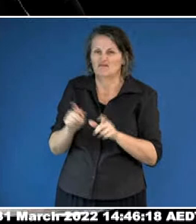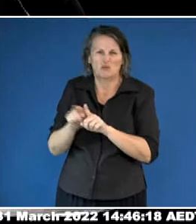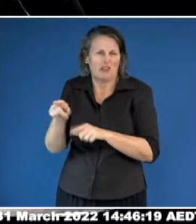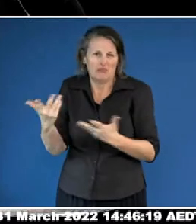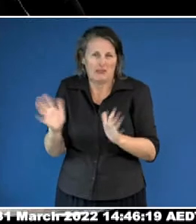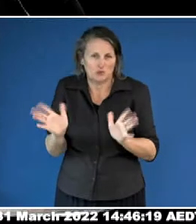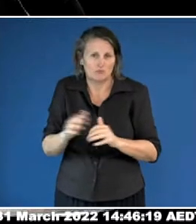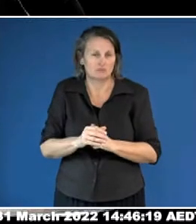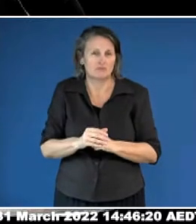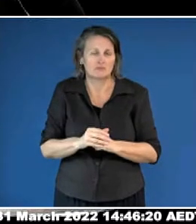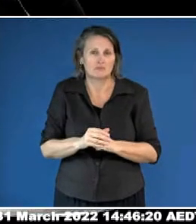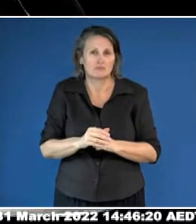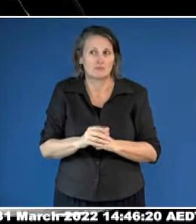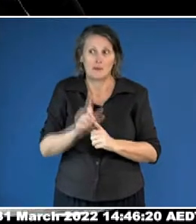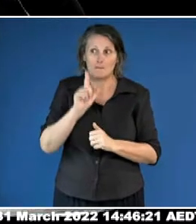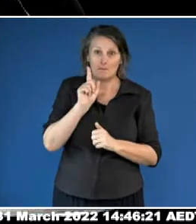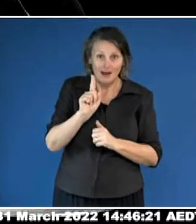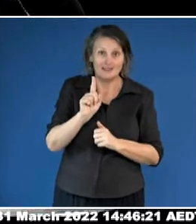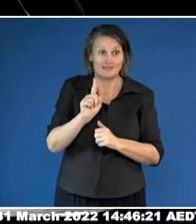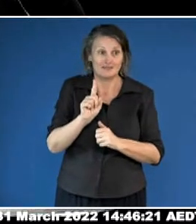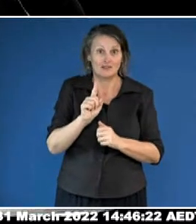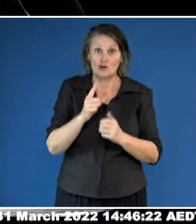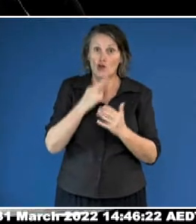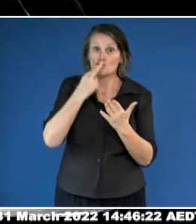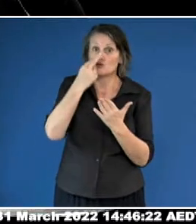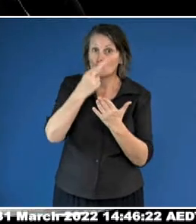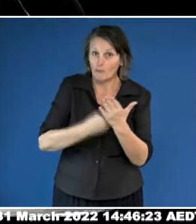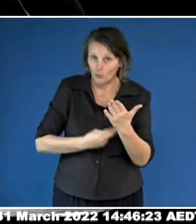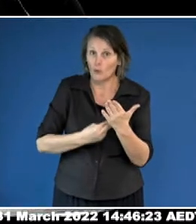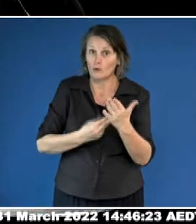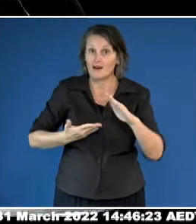Whereas from the Consultation Report and the Australian Human Rights Commission report